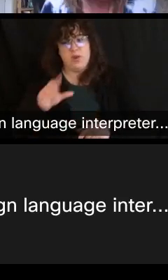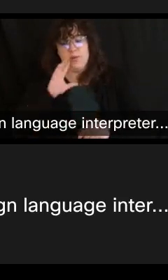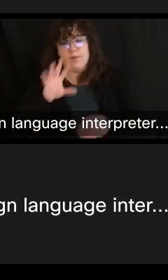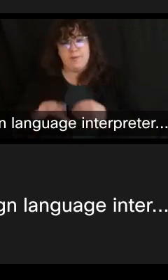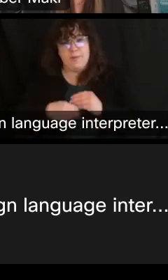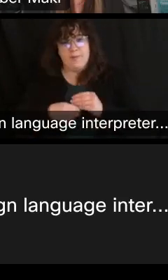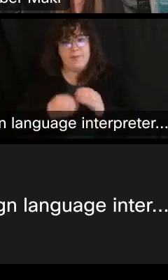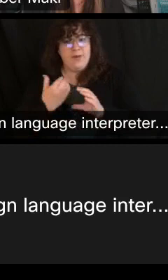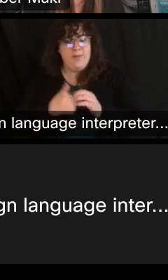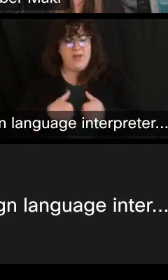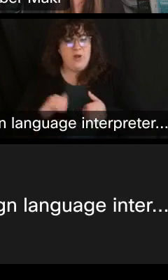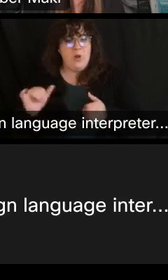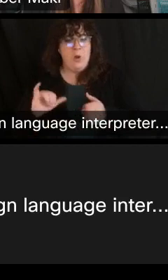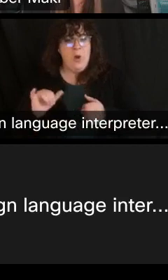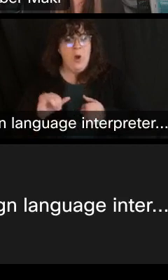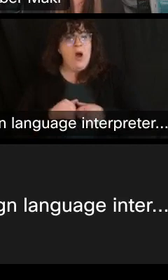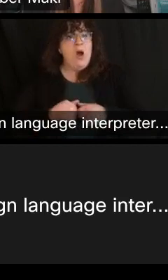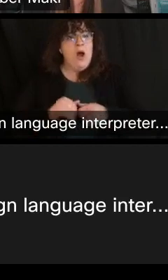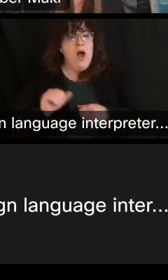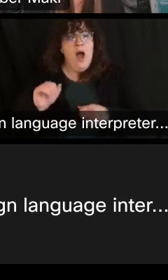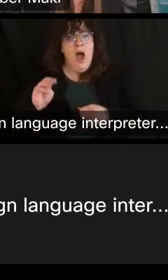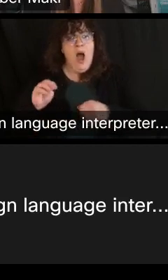[Amber] And I think it's also at the end of the slide deck. We've got